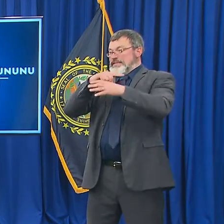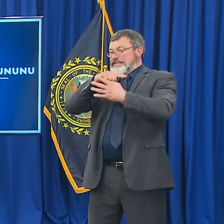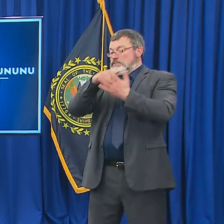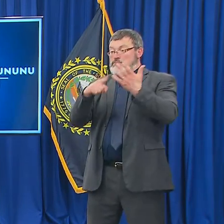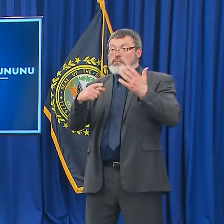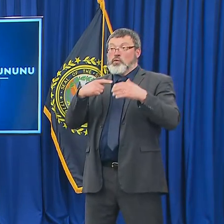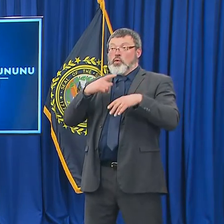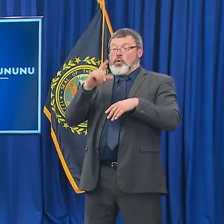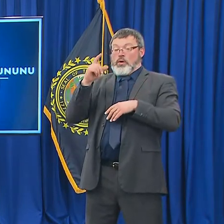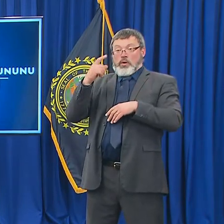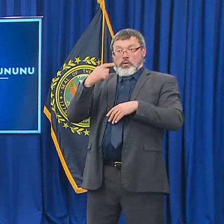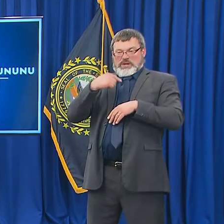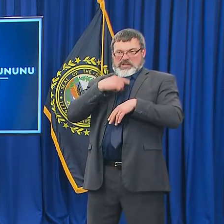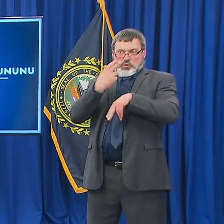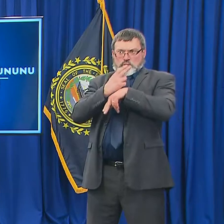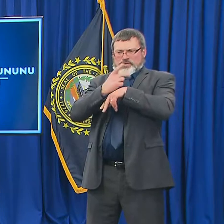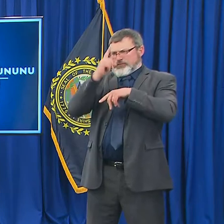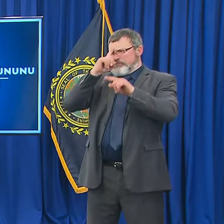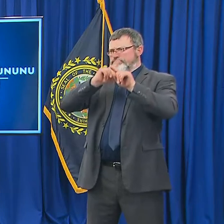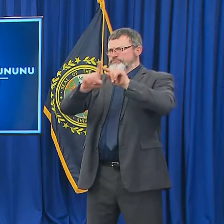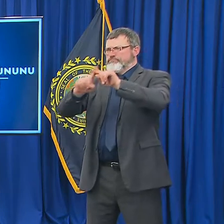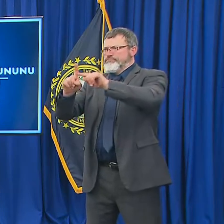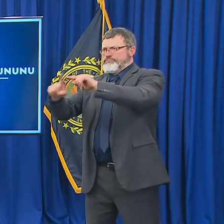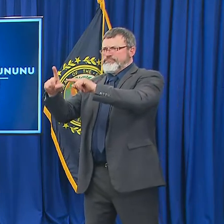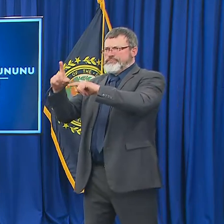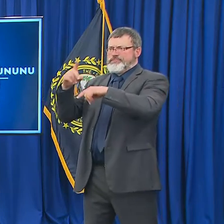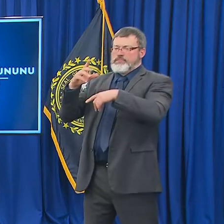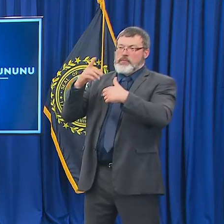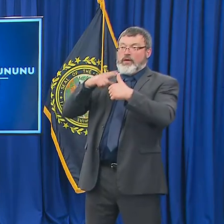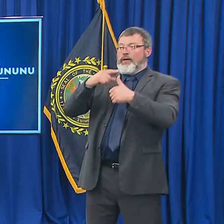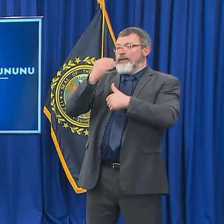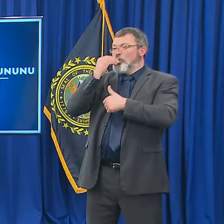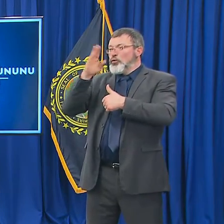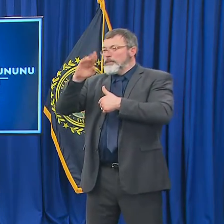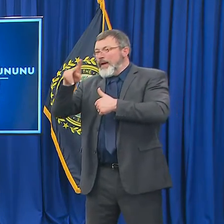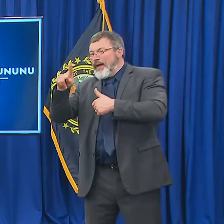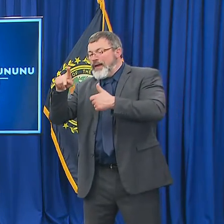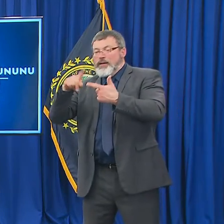and whatever might be. But those dollars really have to be spent by December 31 first.